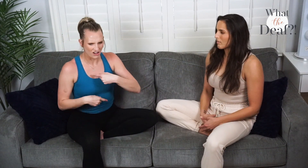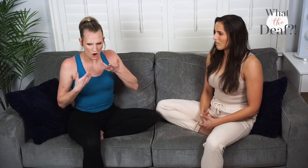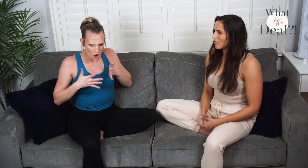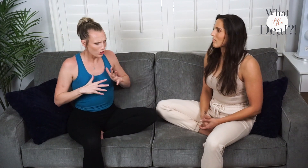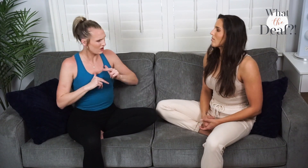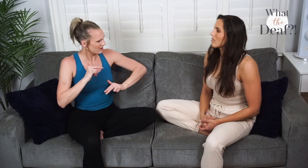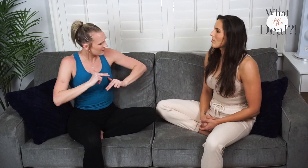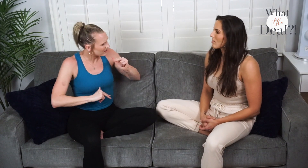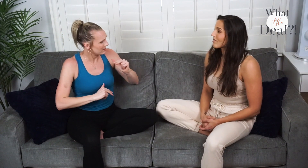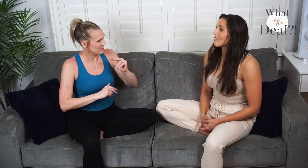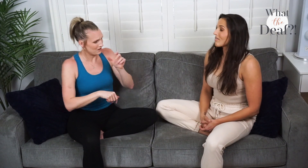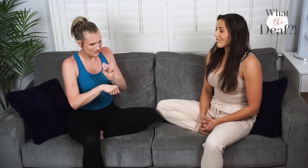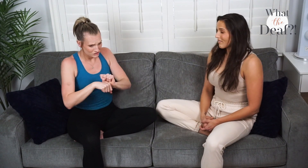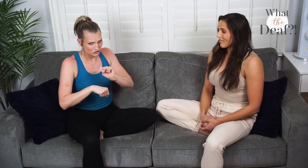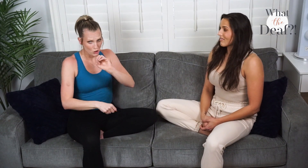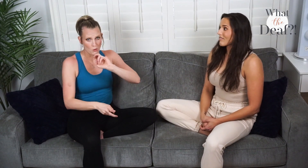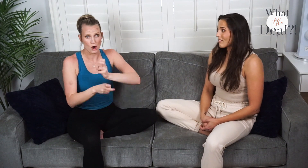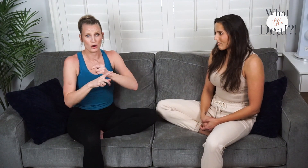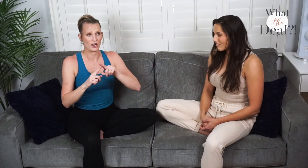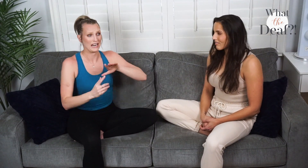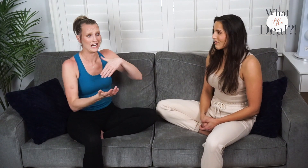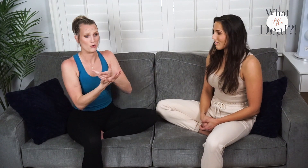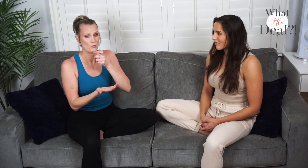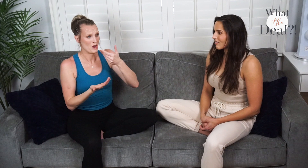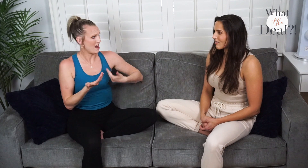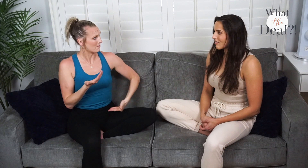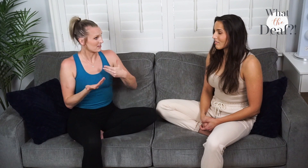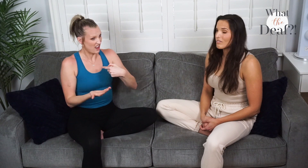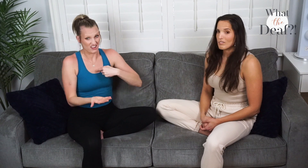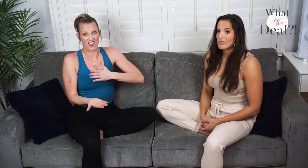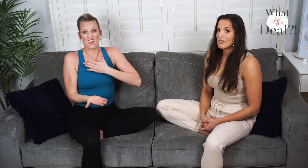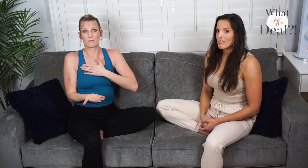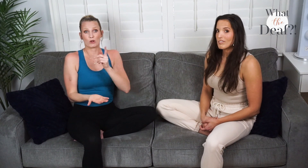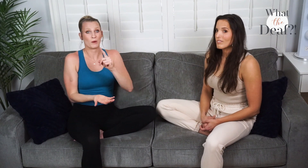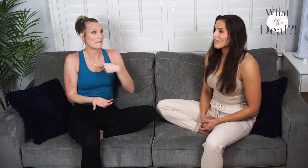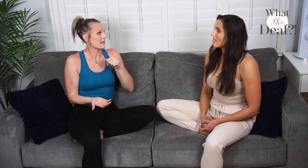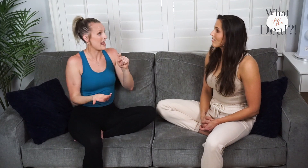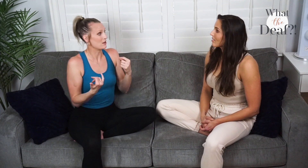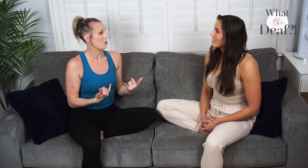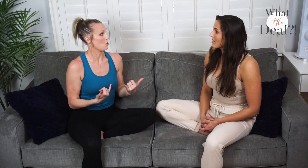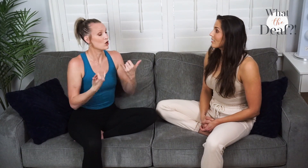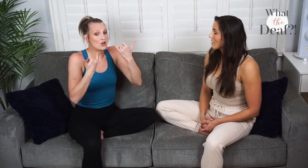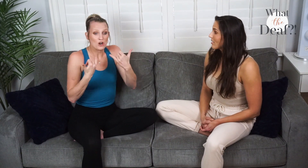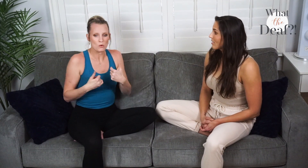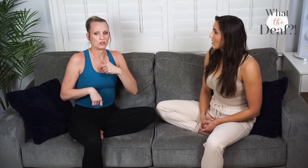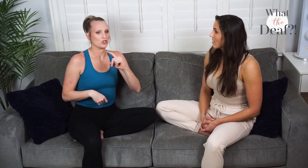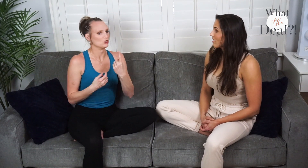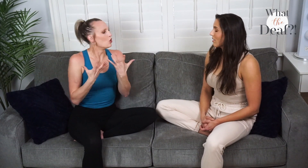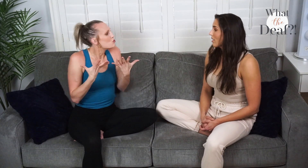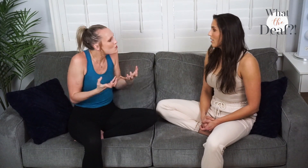I’ve already built and worked so hard on myself to get to who I am and I am incredibly happy with myself right now